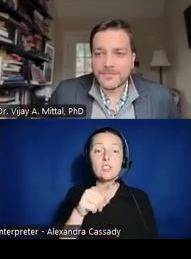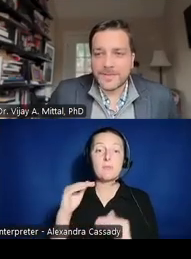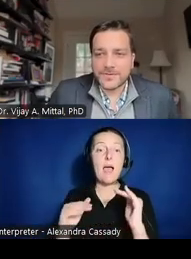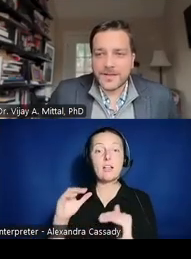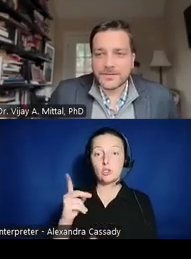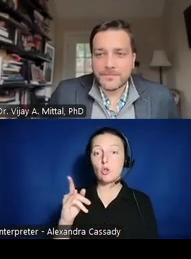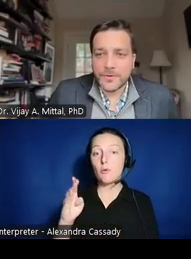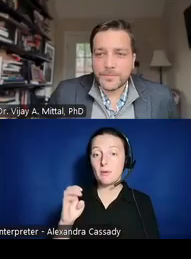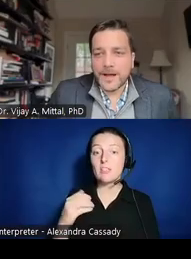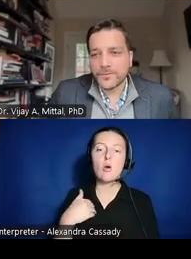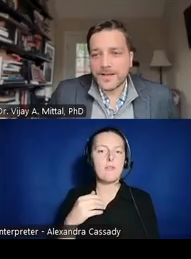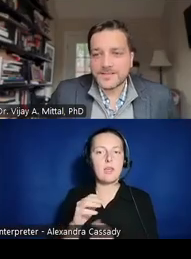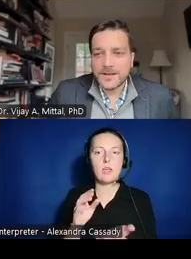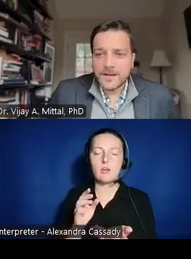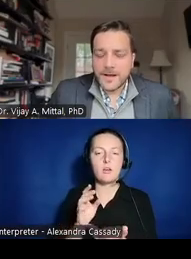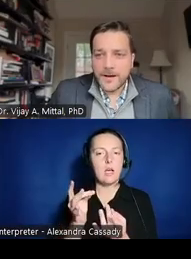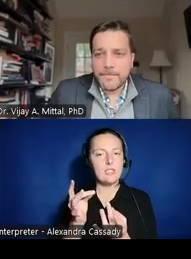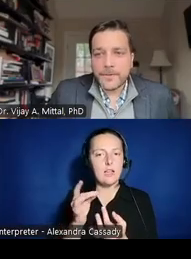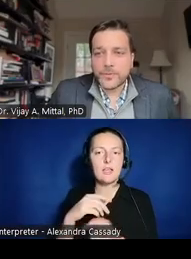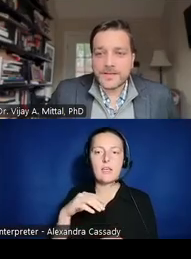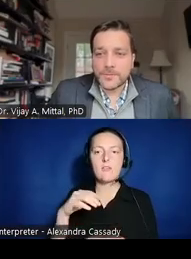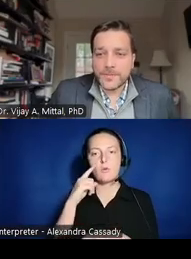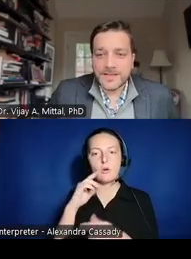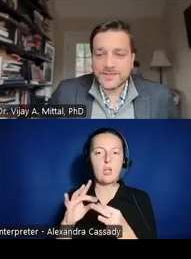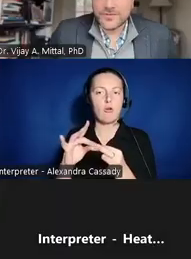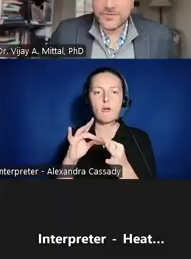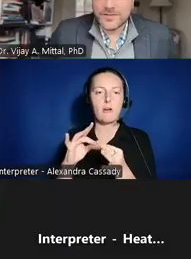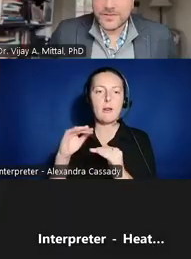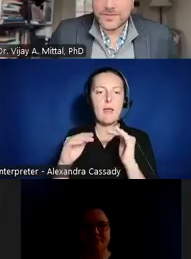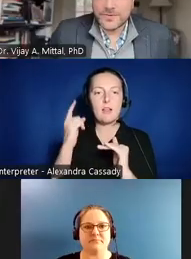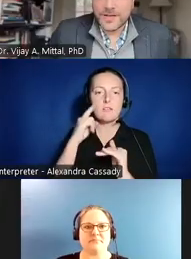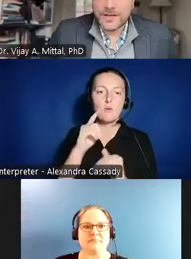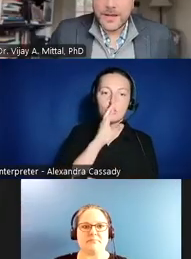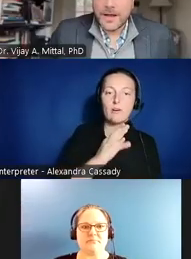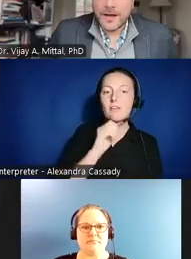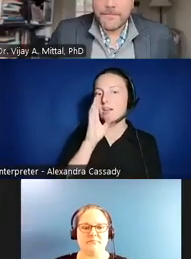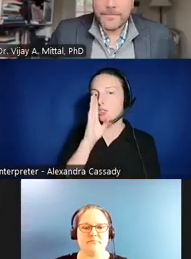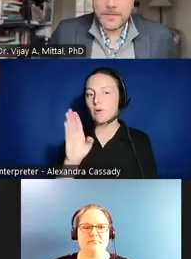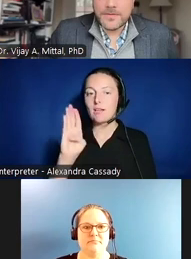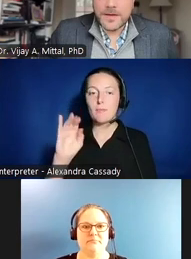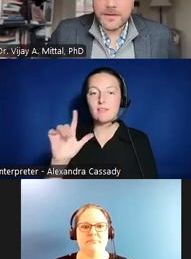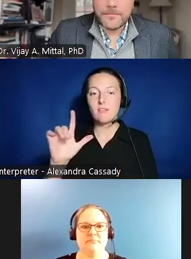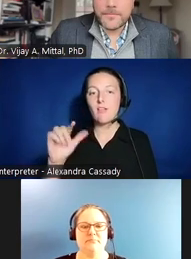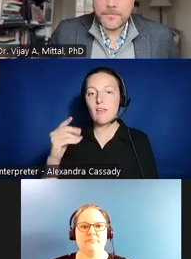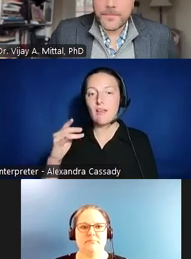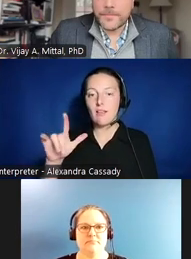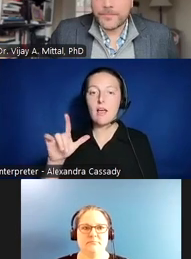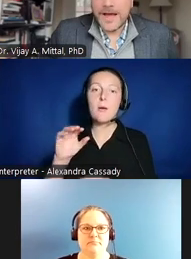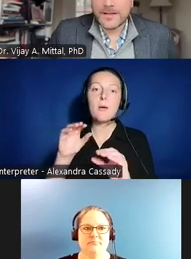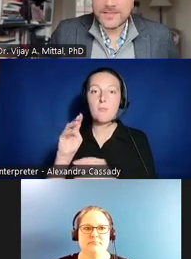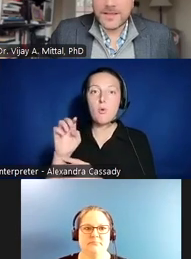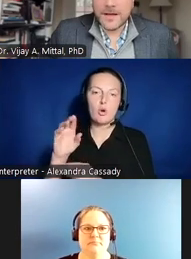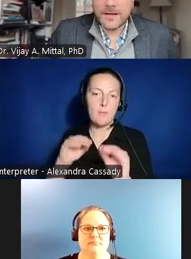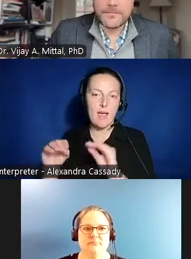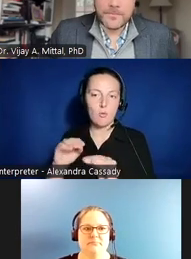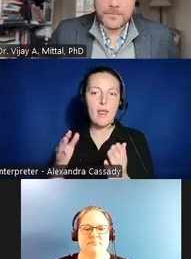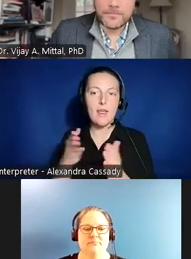basanglia motor pathways. Um when dopamine is introduced into the circuit um the balance uh